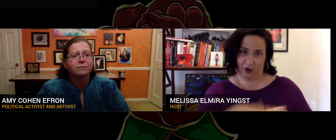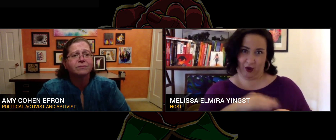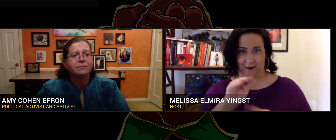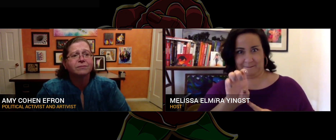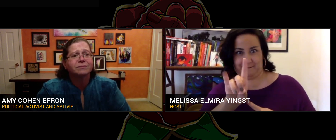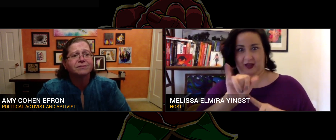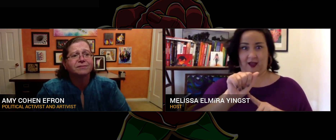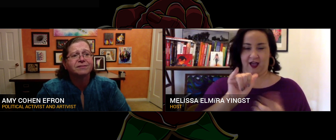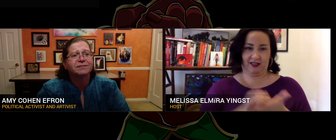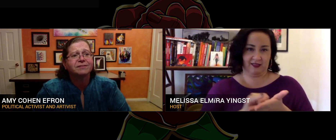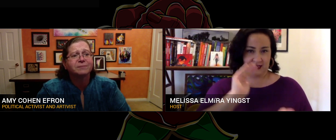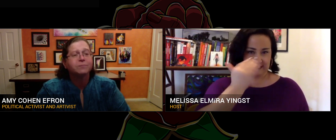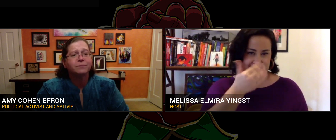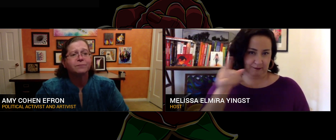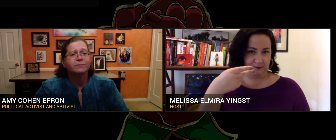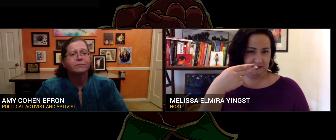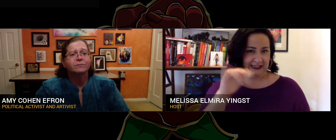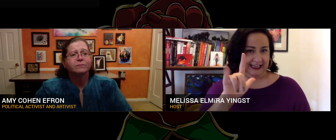Now, we've been seeing on the media that it seems that